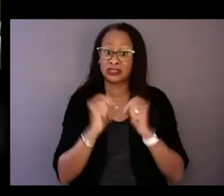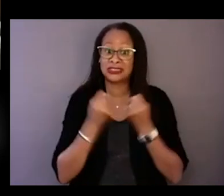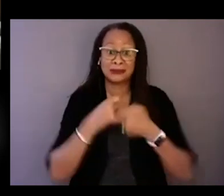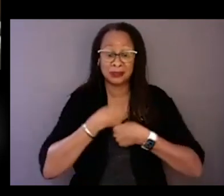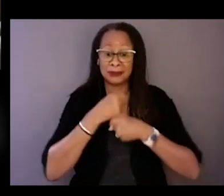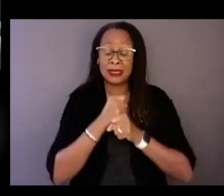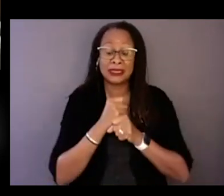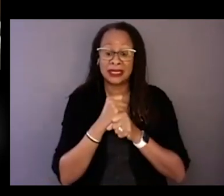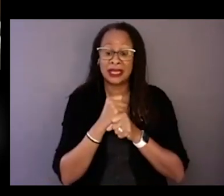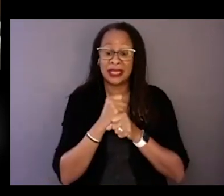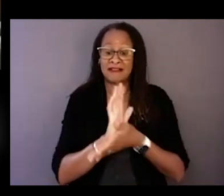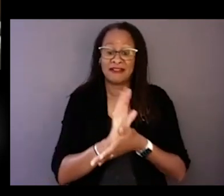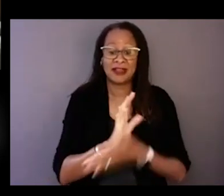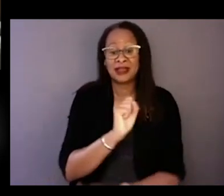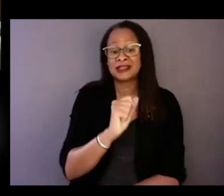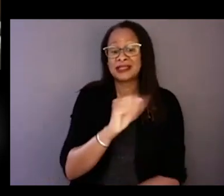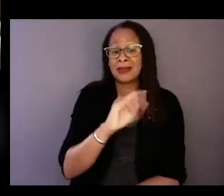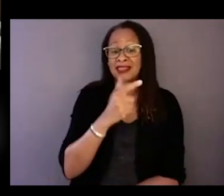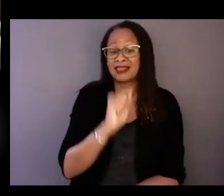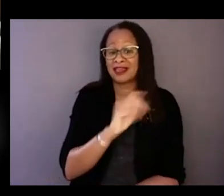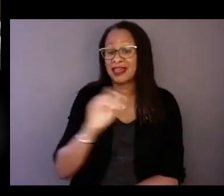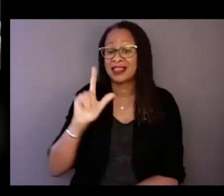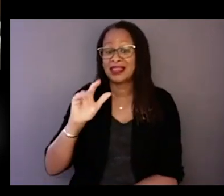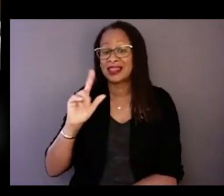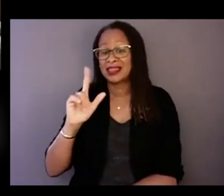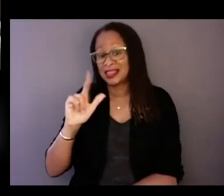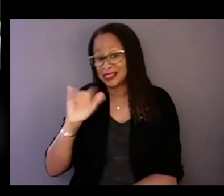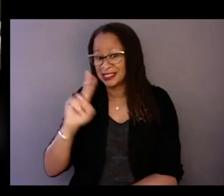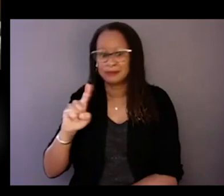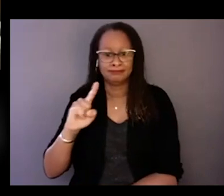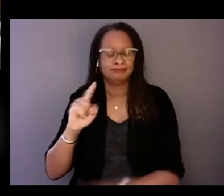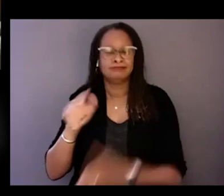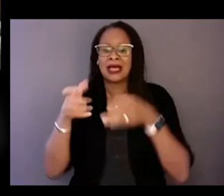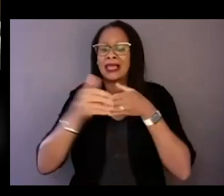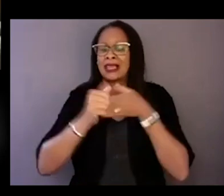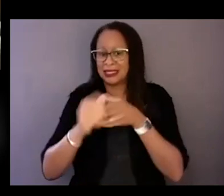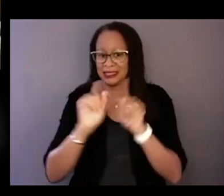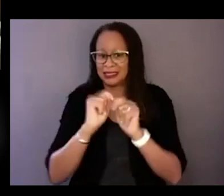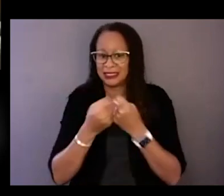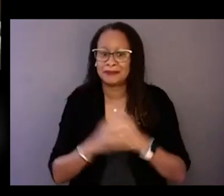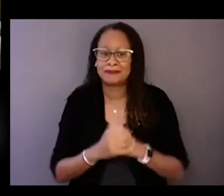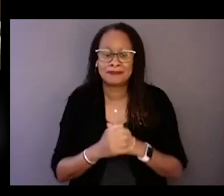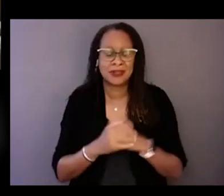Samantha and Liz were at the helm of that team but we had a large team and I'm very proud of the fact,